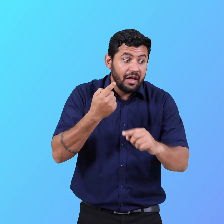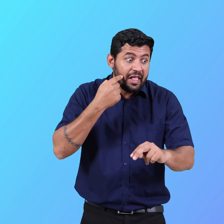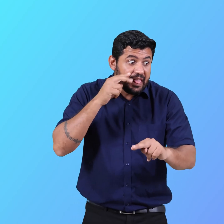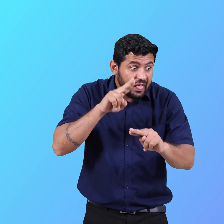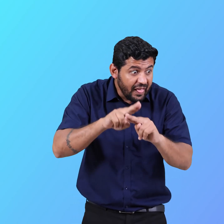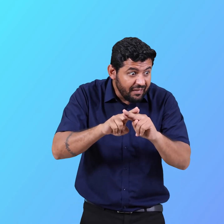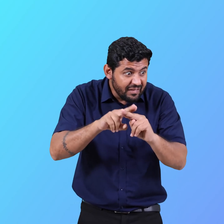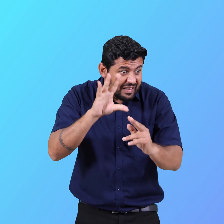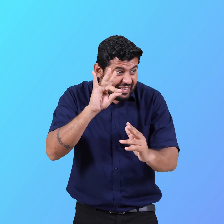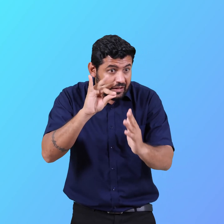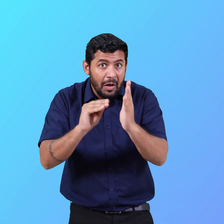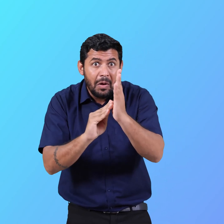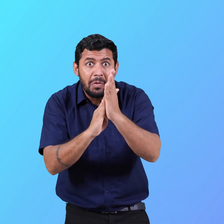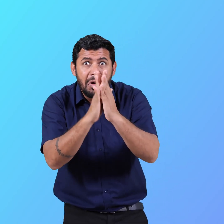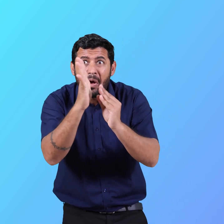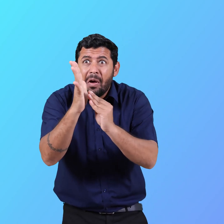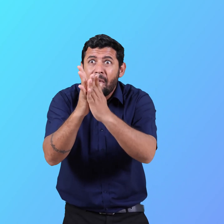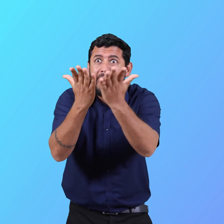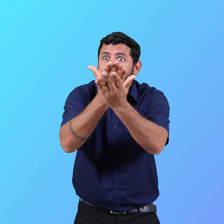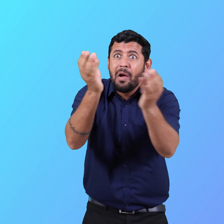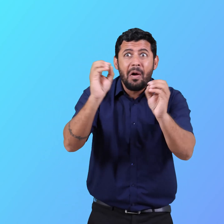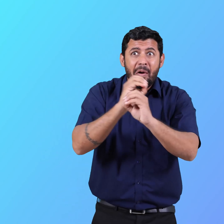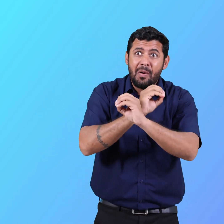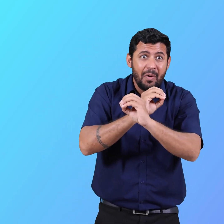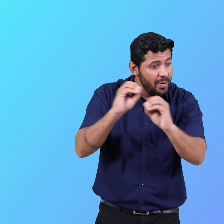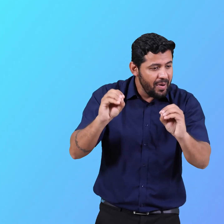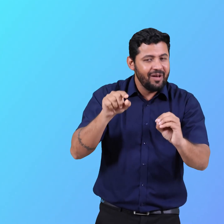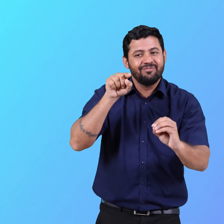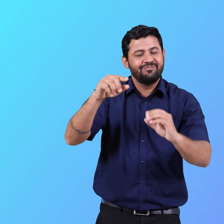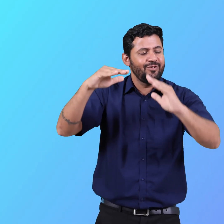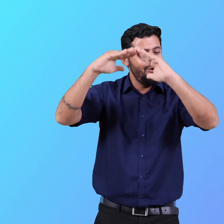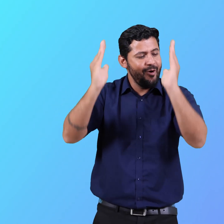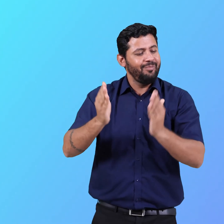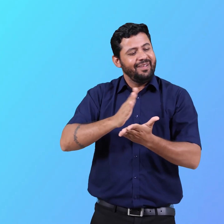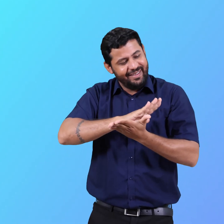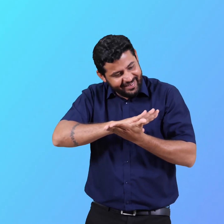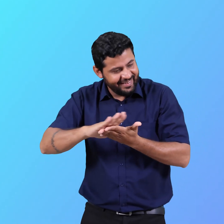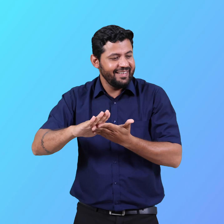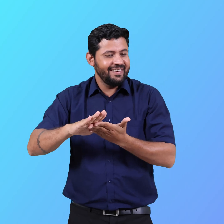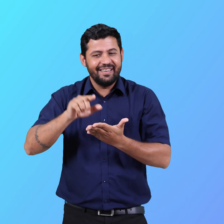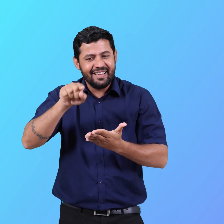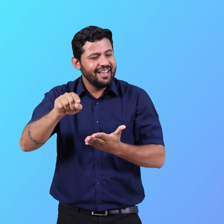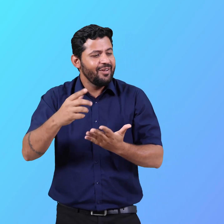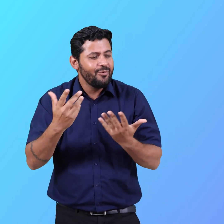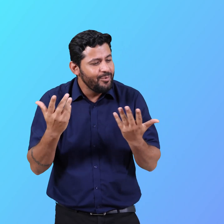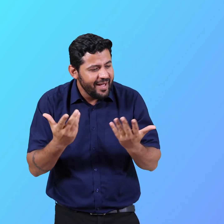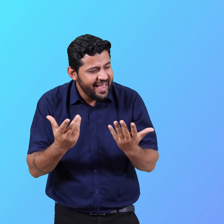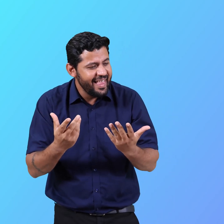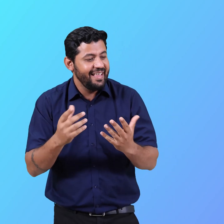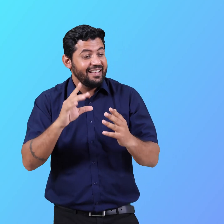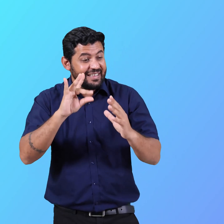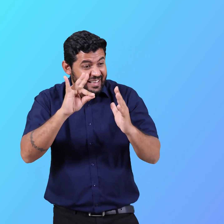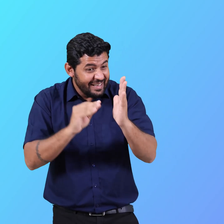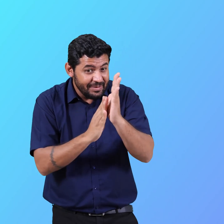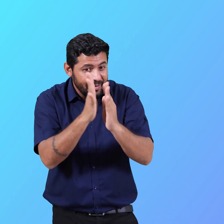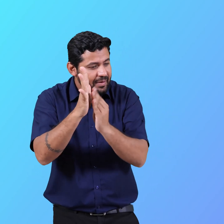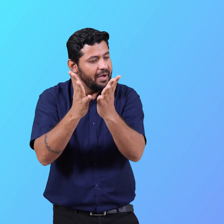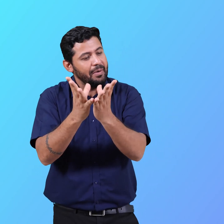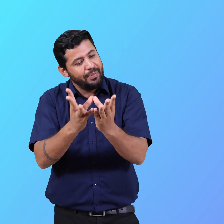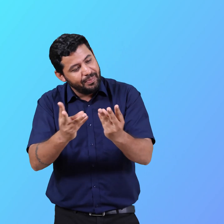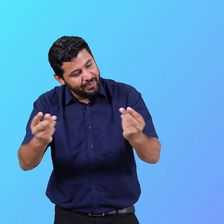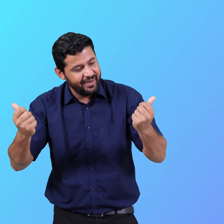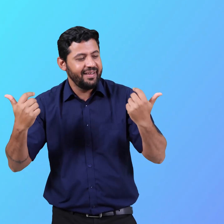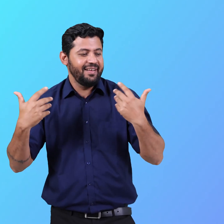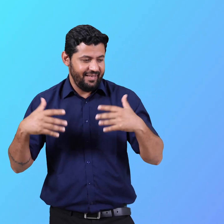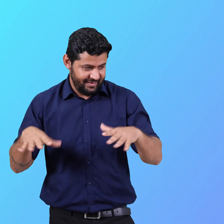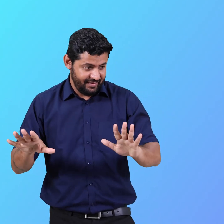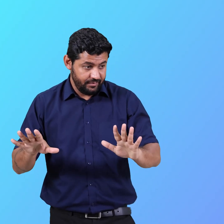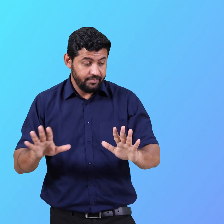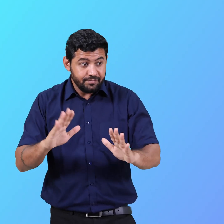If the mildew has not spread through the house, the priest will announce that the house is clean, because the mildew is gone.